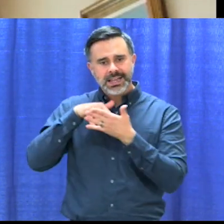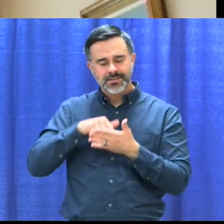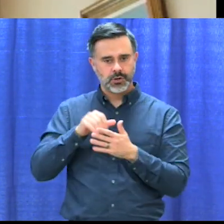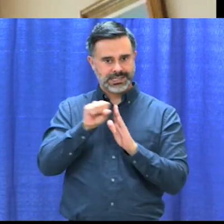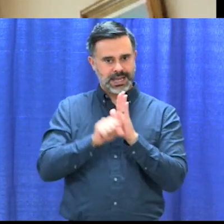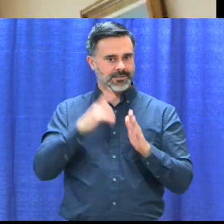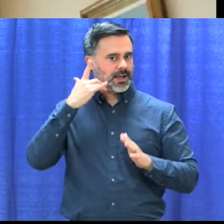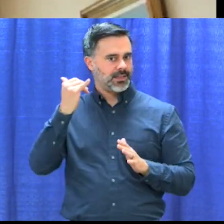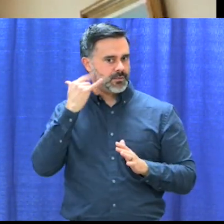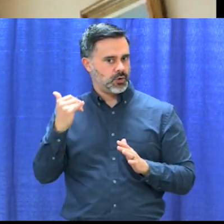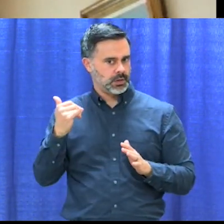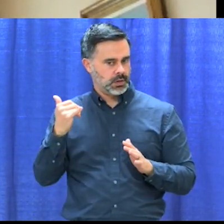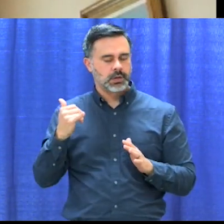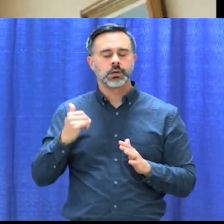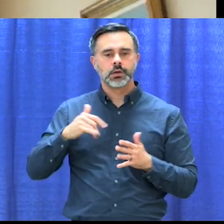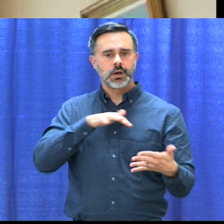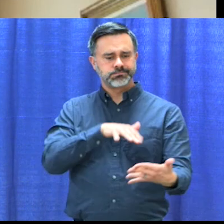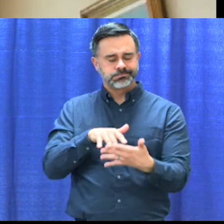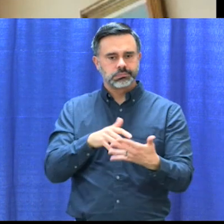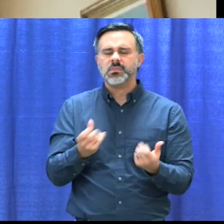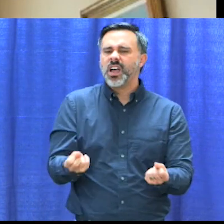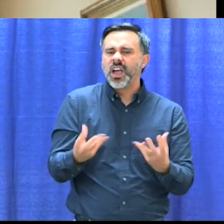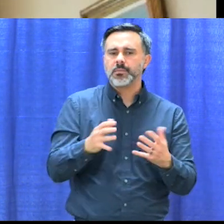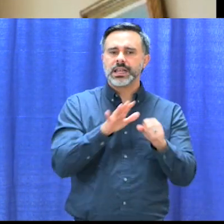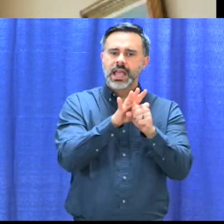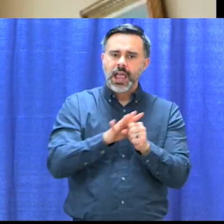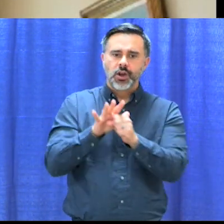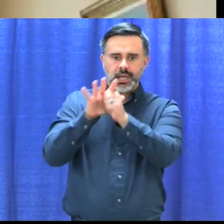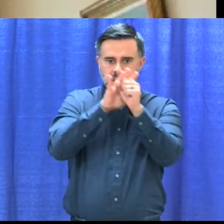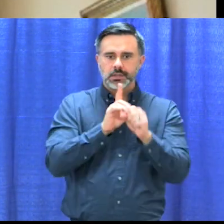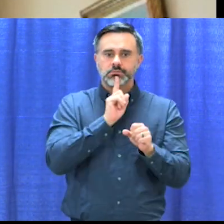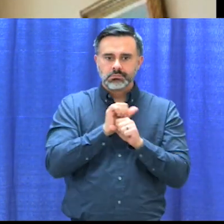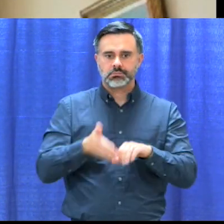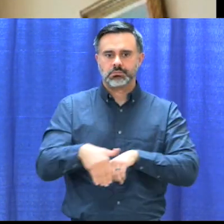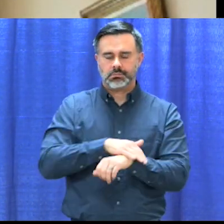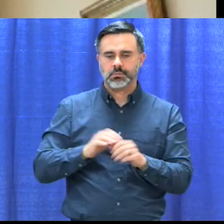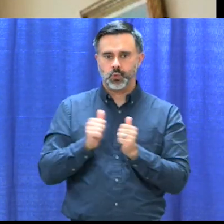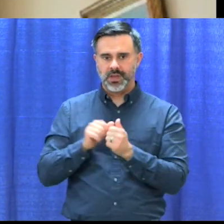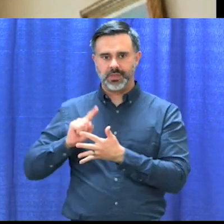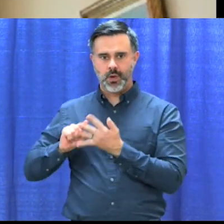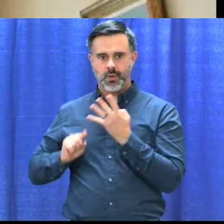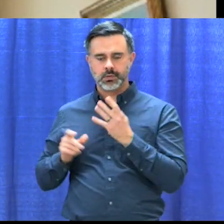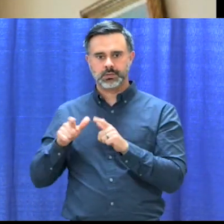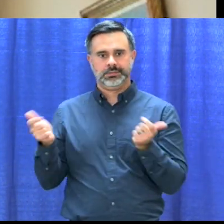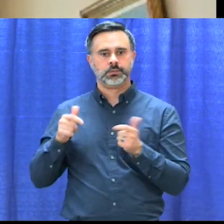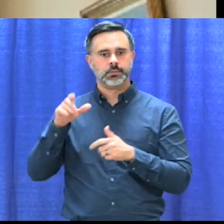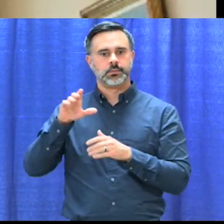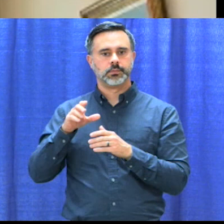how many areas were covered by different a provider so I'm anxious to get that as well.